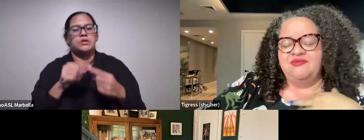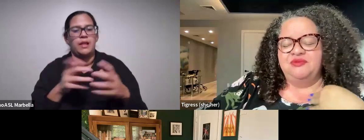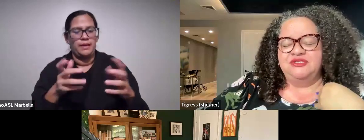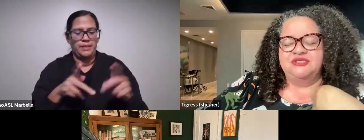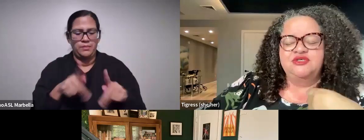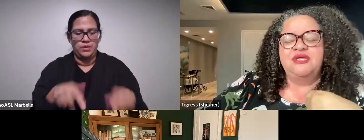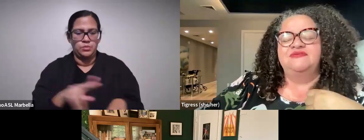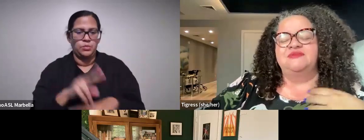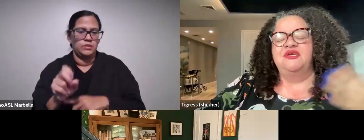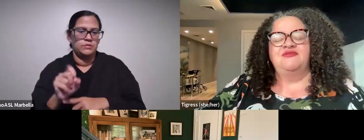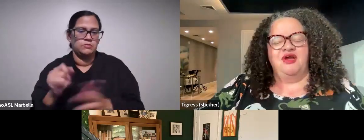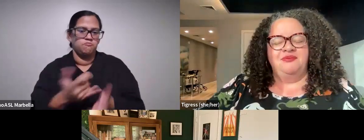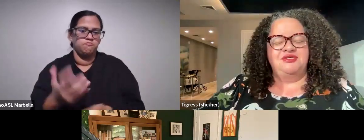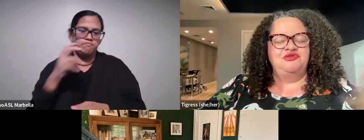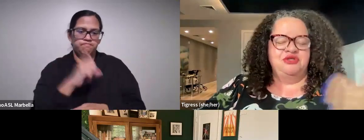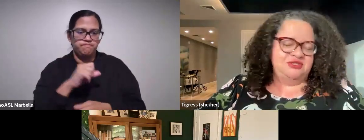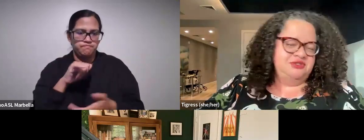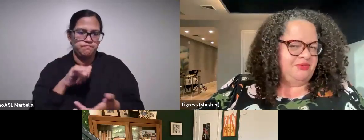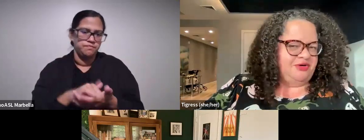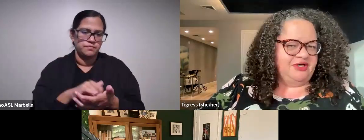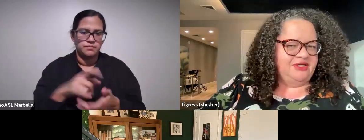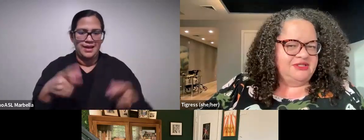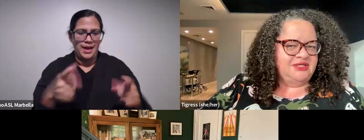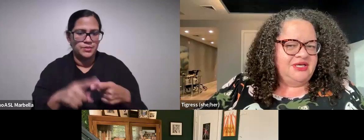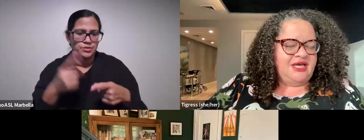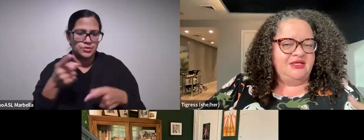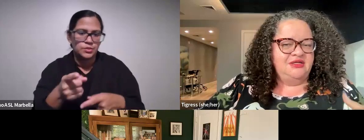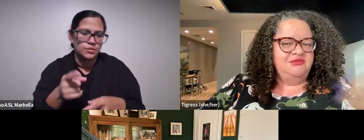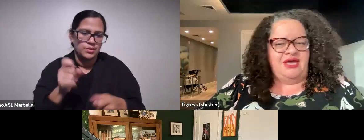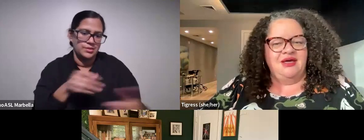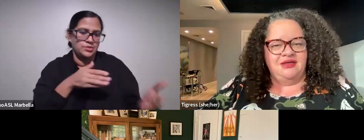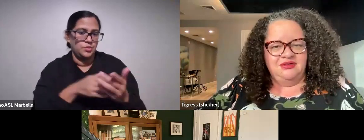a lot of people just assume that if something unfair happens to you, you can sue someone else and you can.